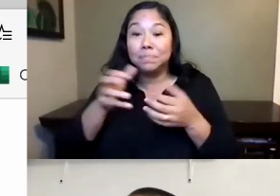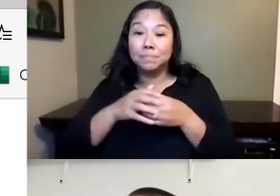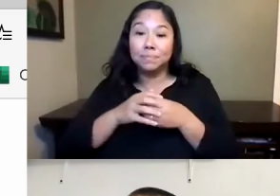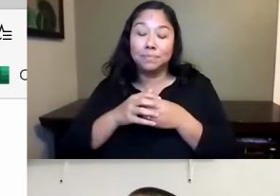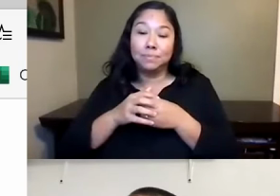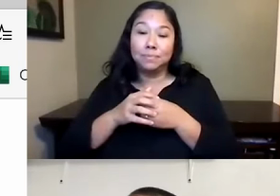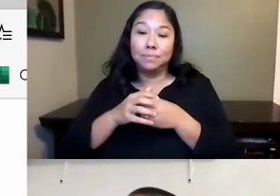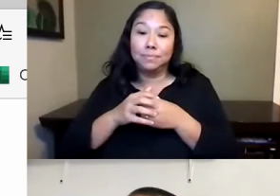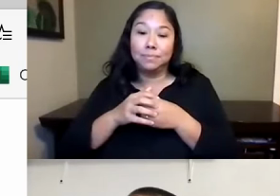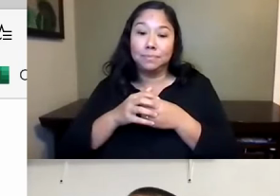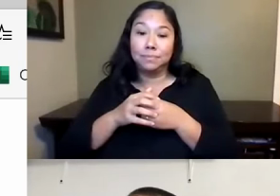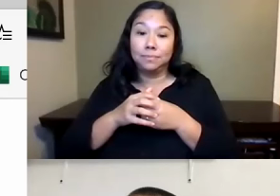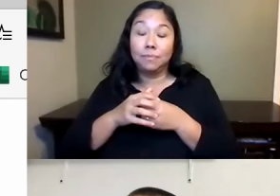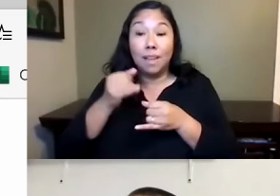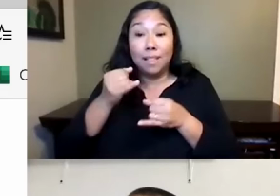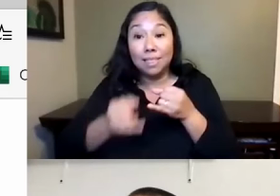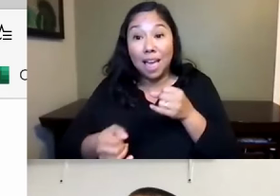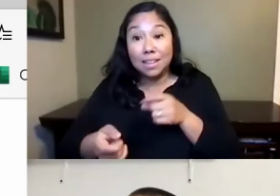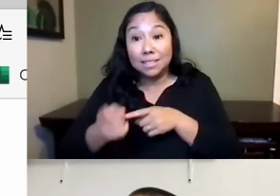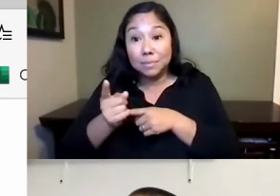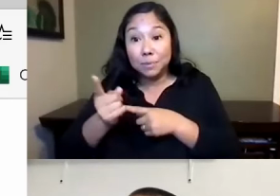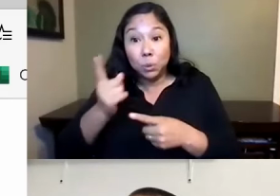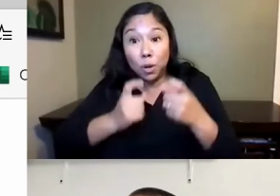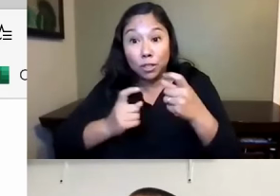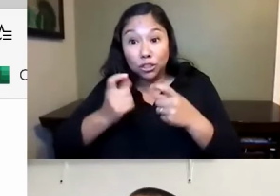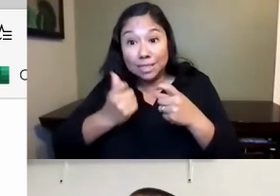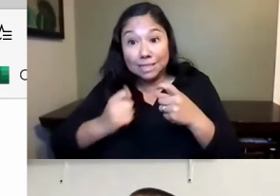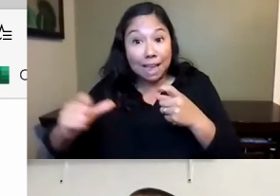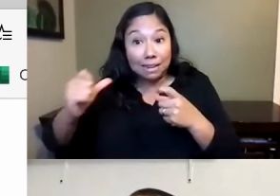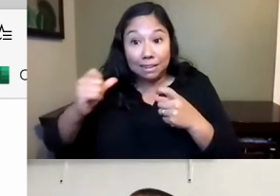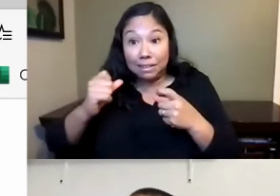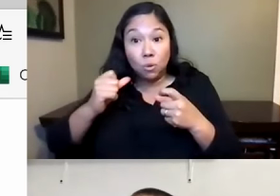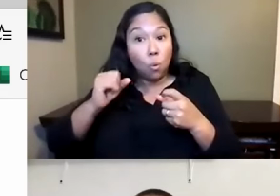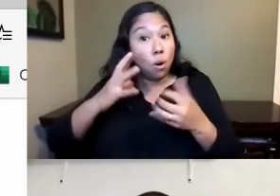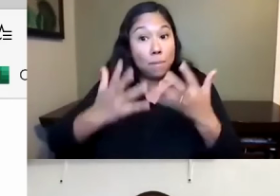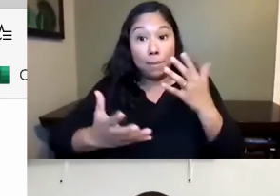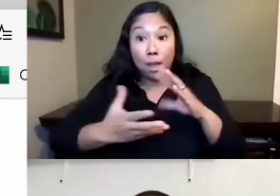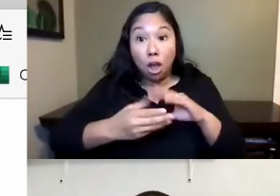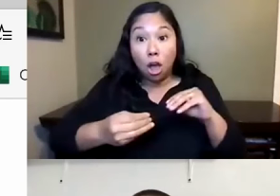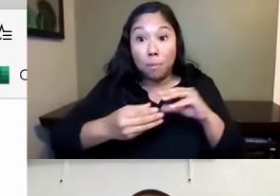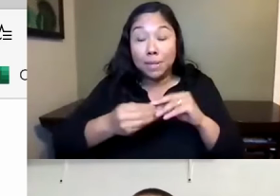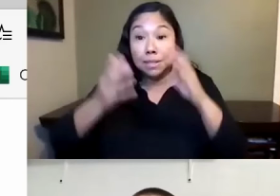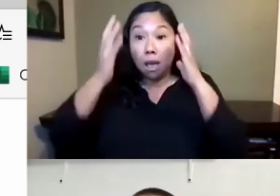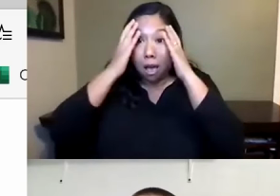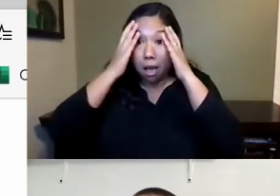Are there any last minute questions or comments? Oh! The drawing, I always forget!